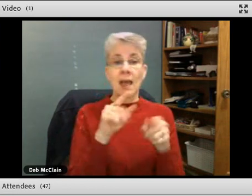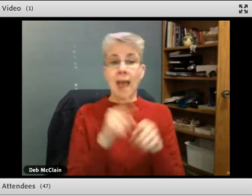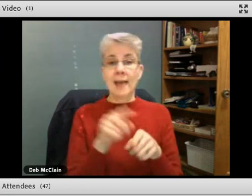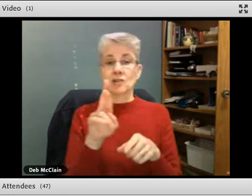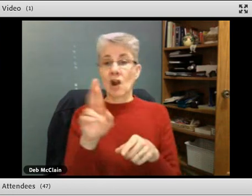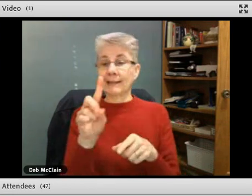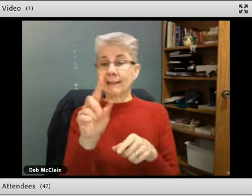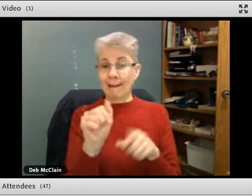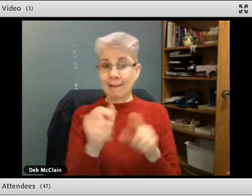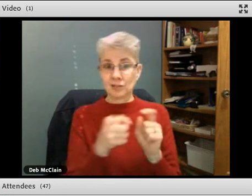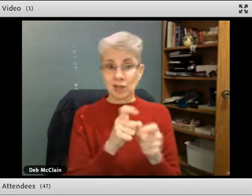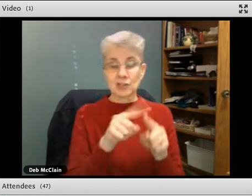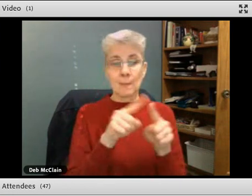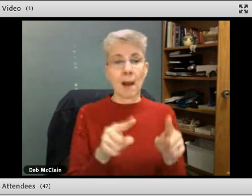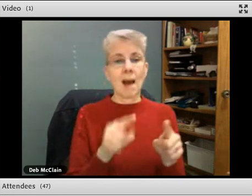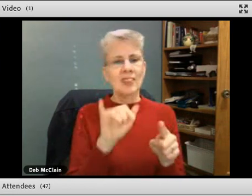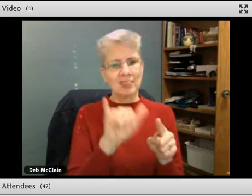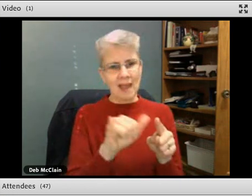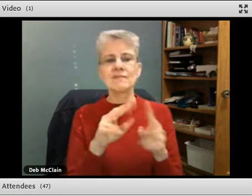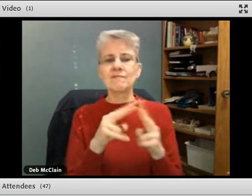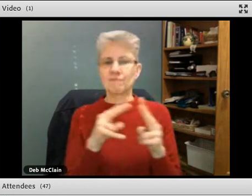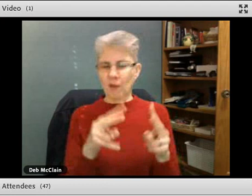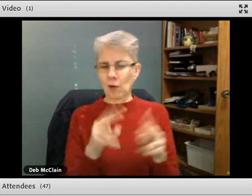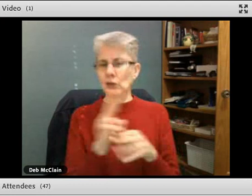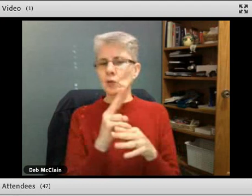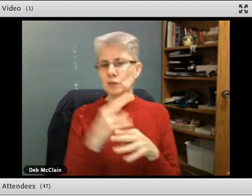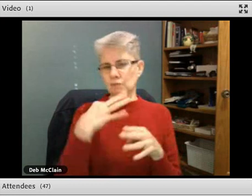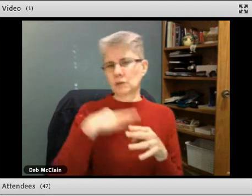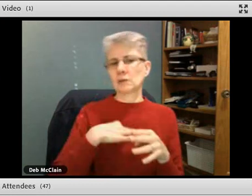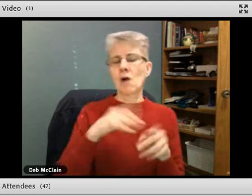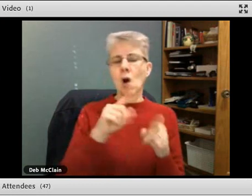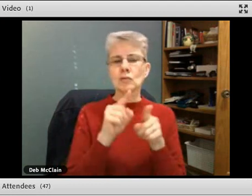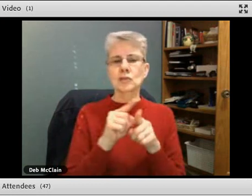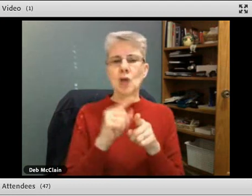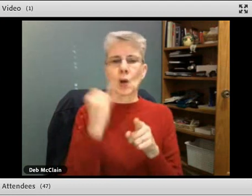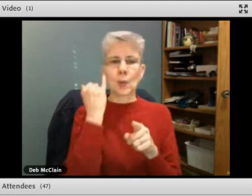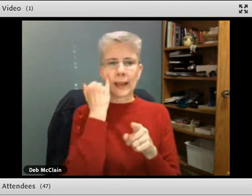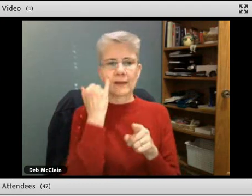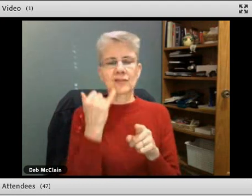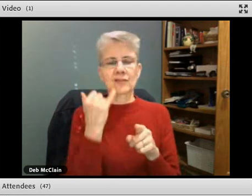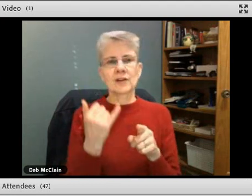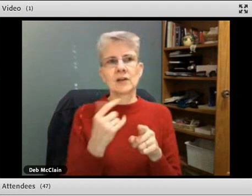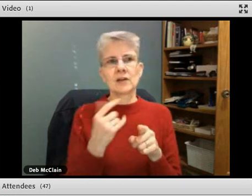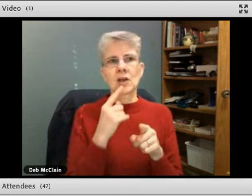especially if you are at a library that's an OCLC member.